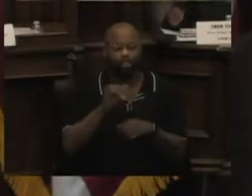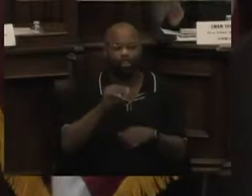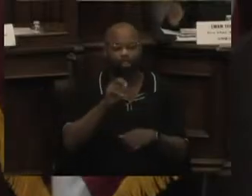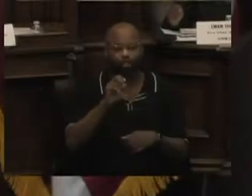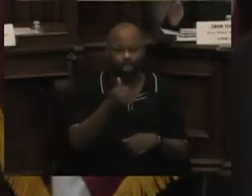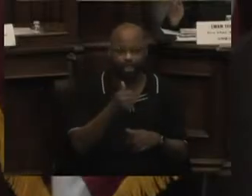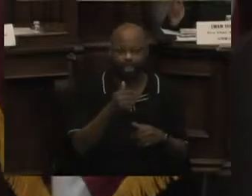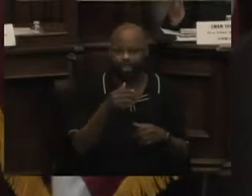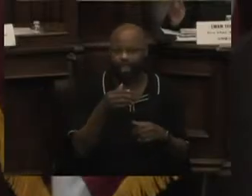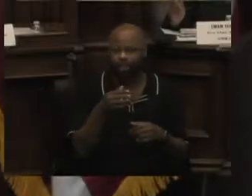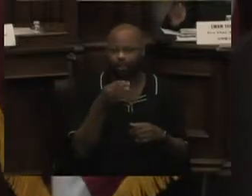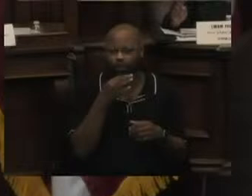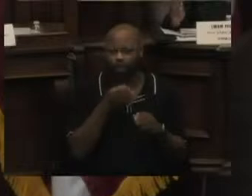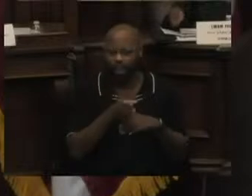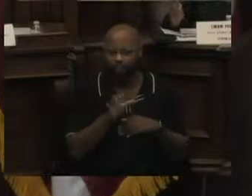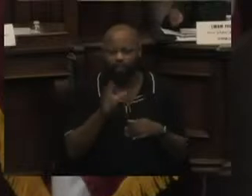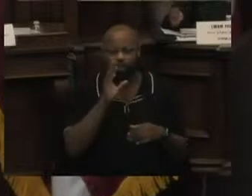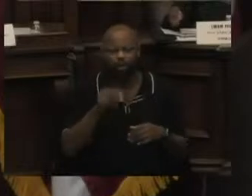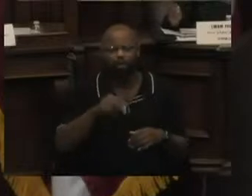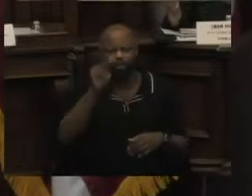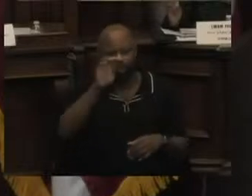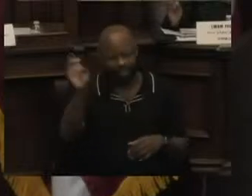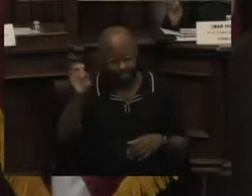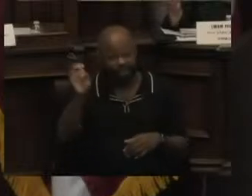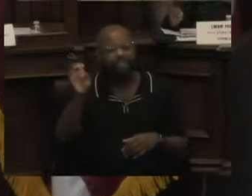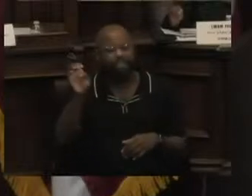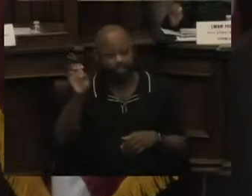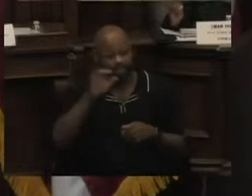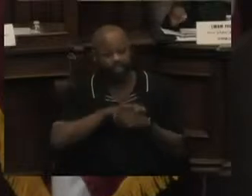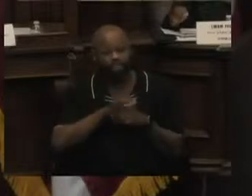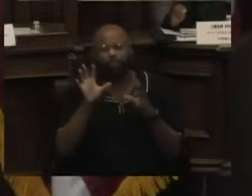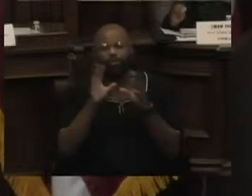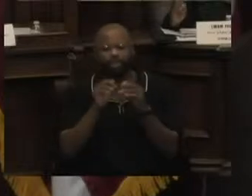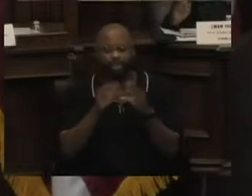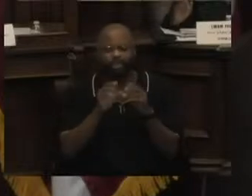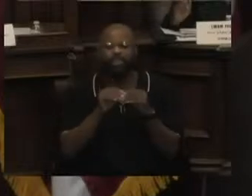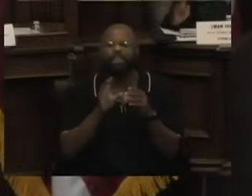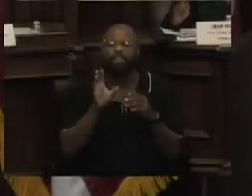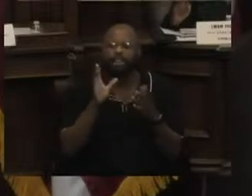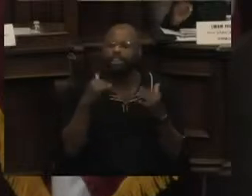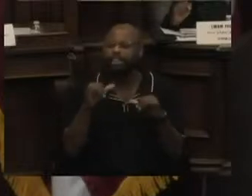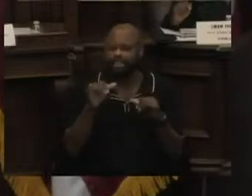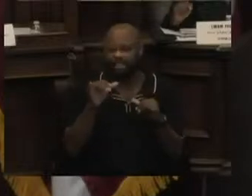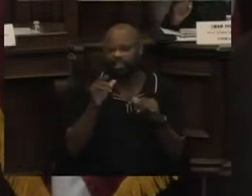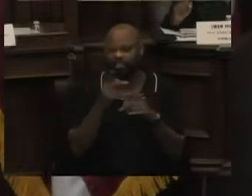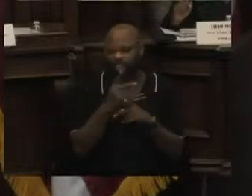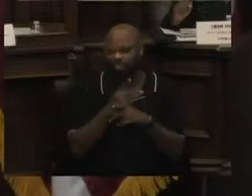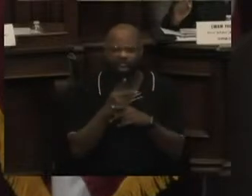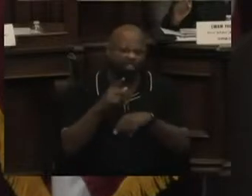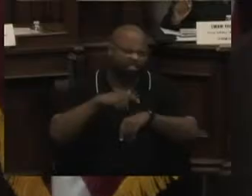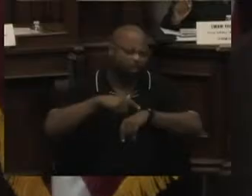have his. On May 28th. We have our South District on June 10th. And then shortly after that, we